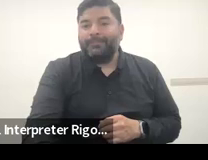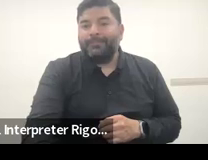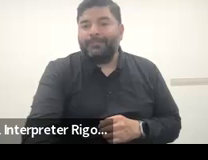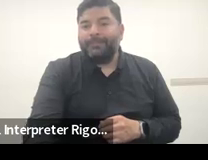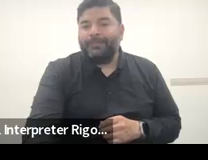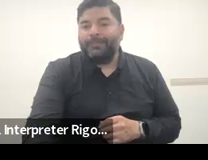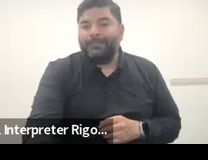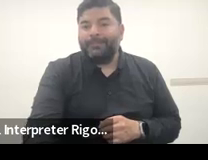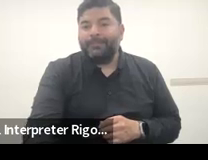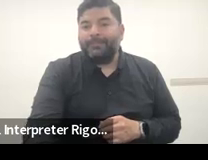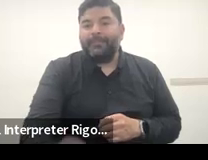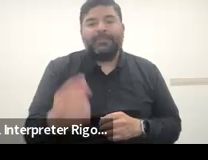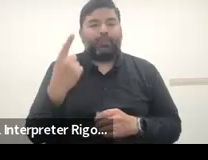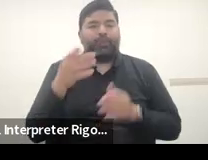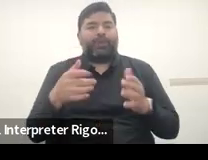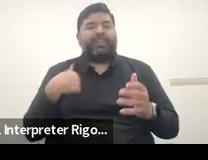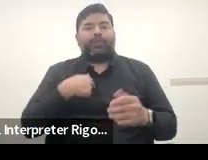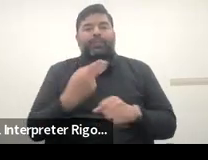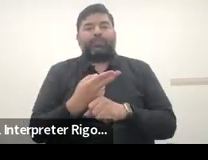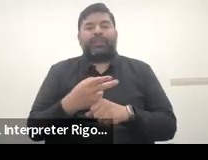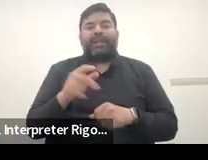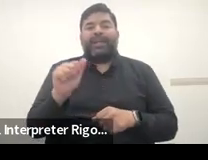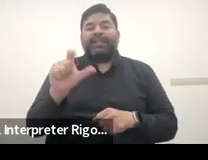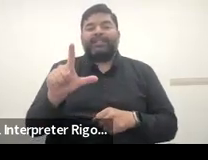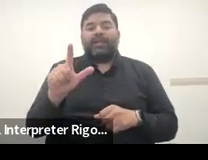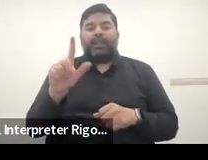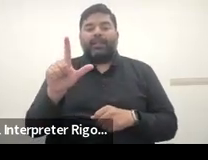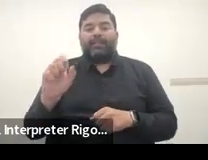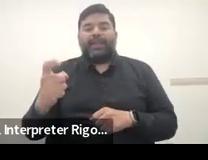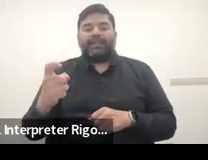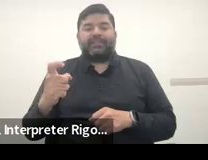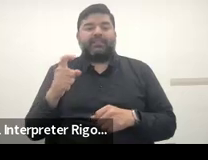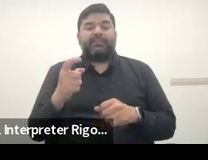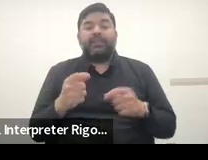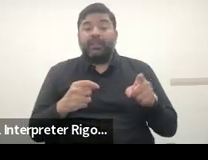called ASL-LEX, this contains 16 different types of phonemes for each sign. These are just six